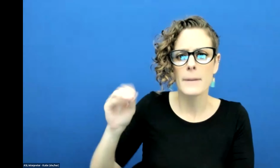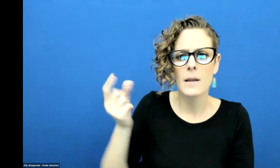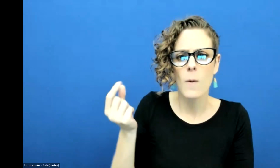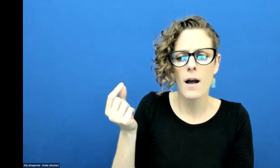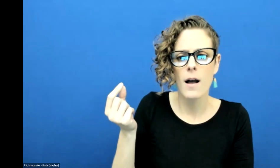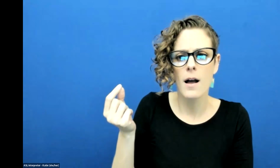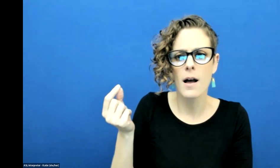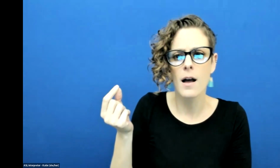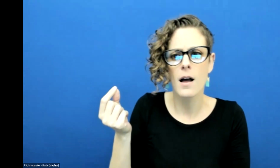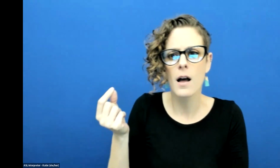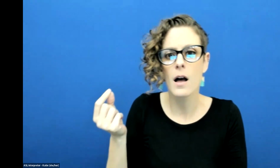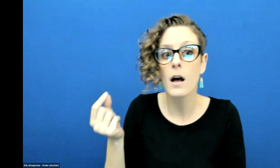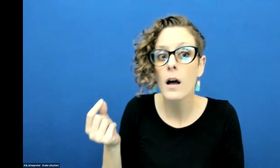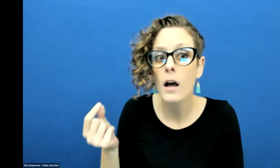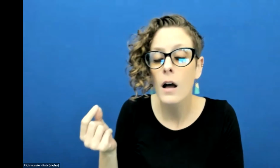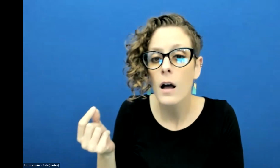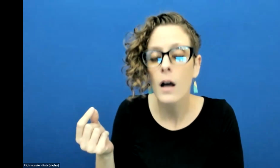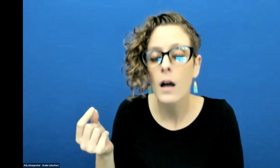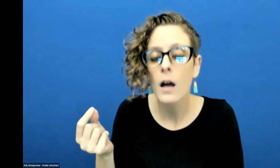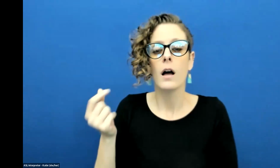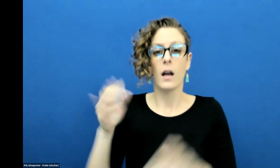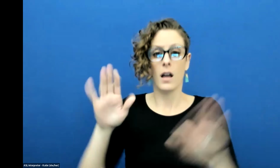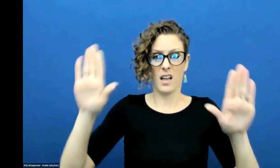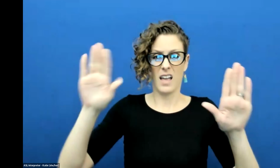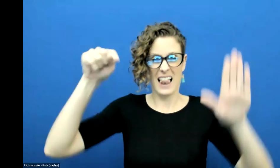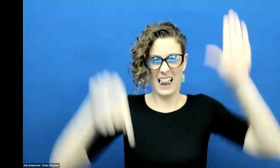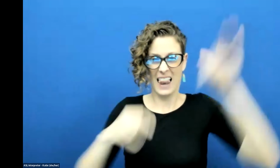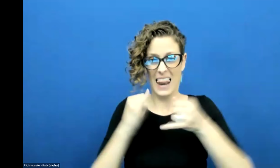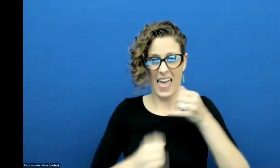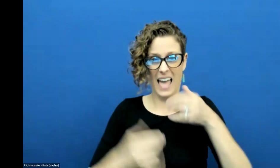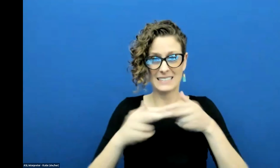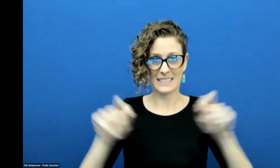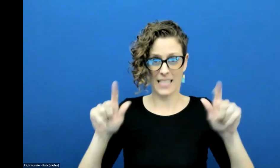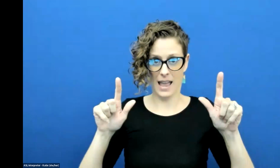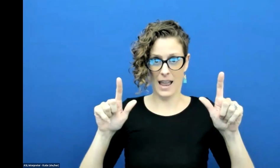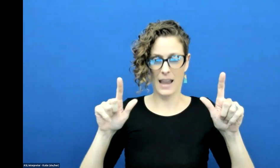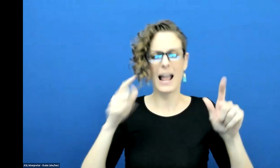if you slide down to the very last slide we're in the middle of questions and comments but just go